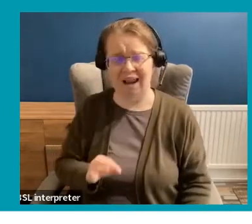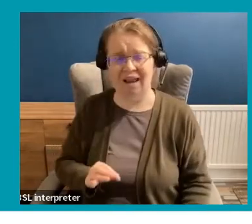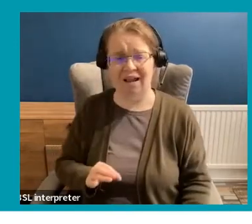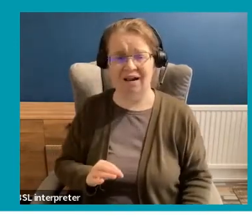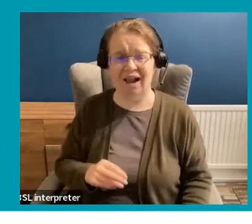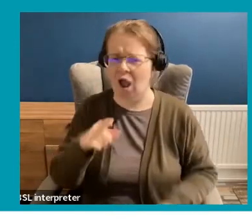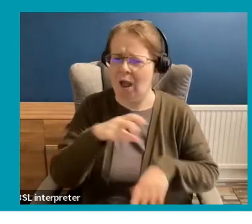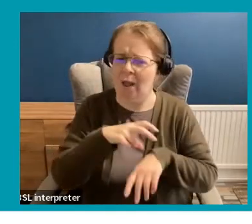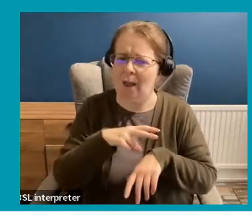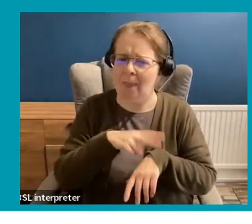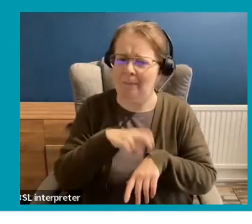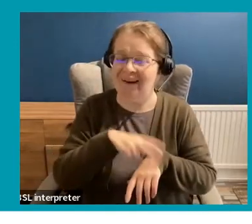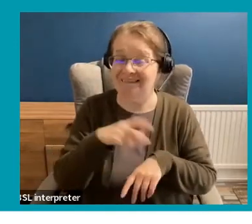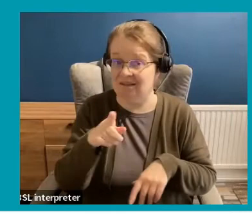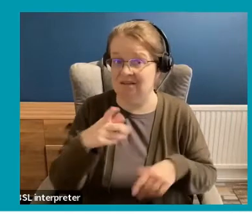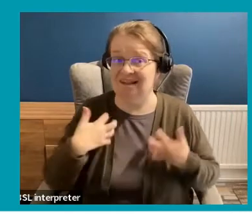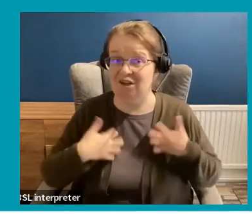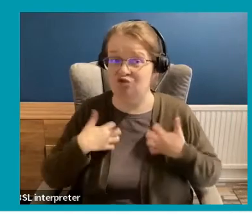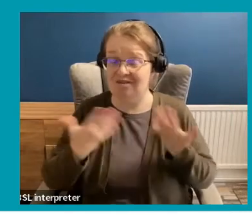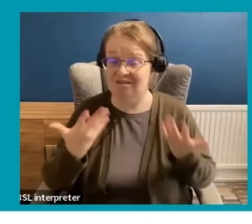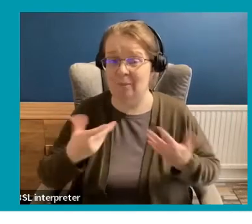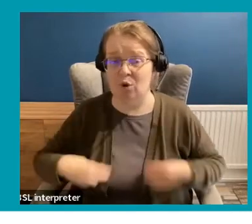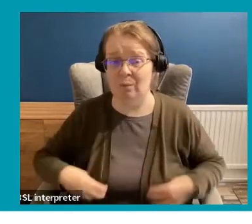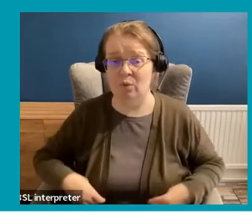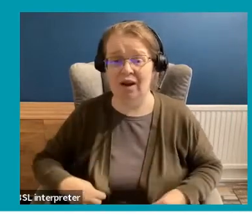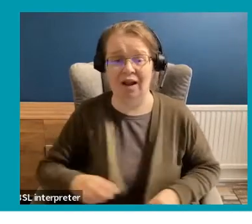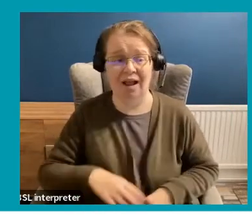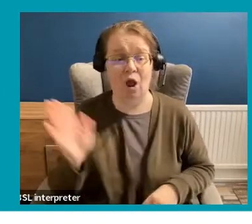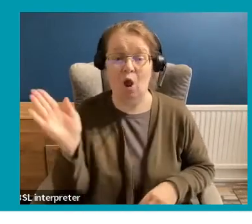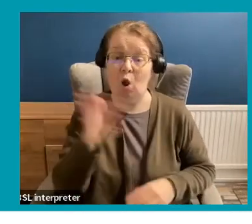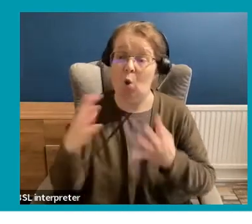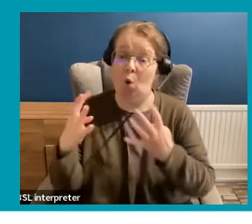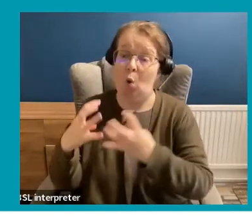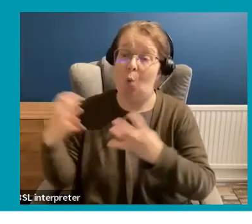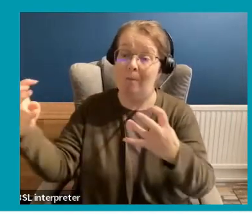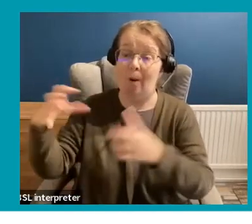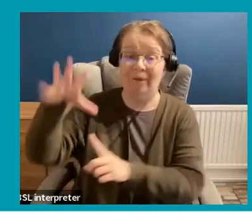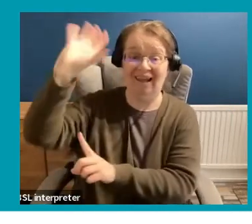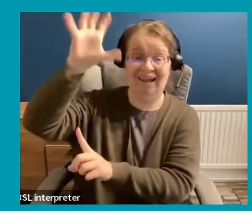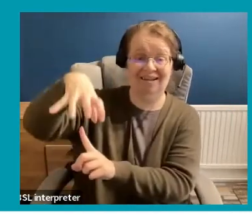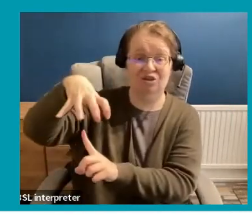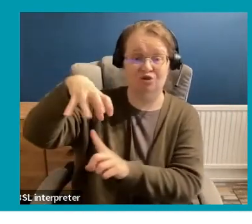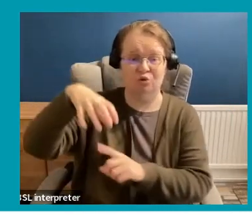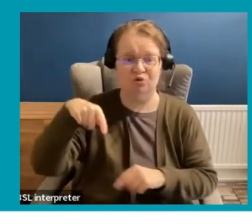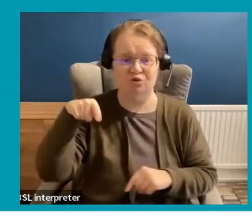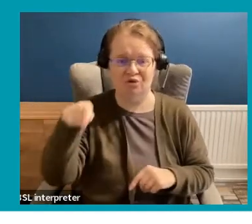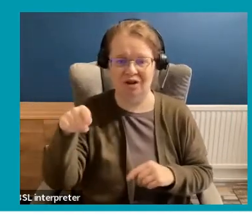at the moment because I think all public institutions are there to serve